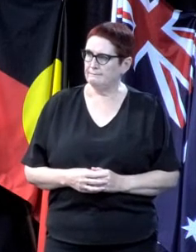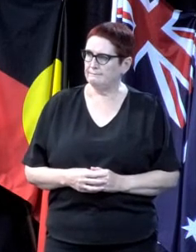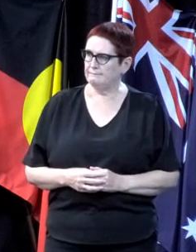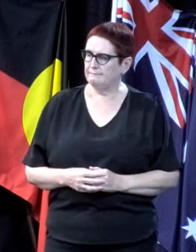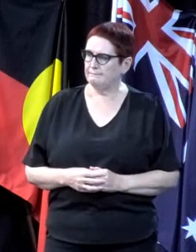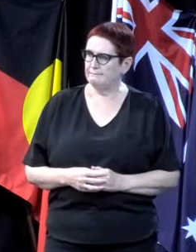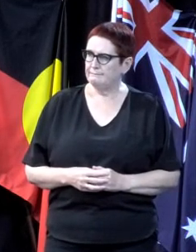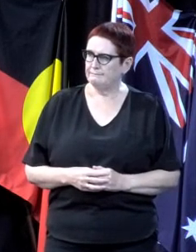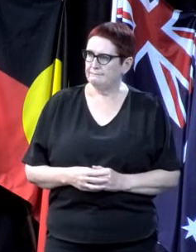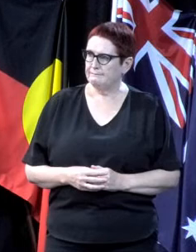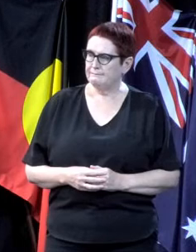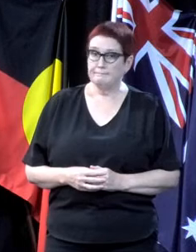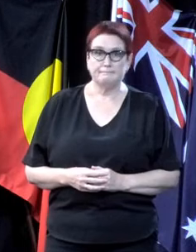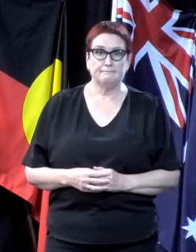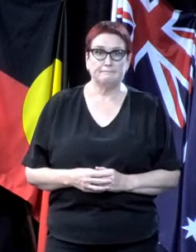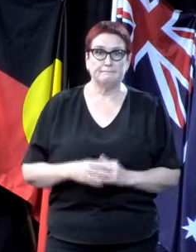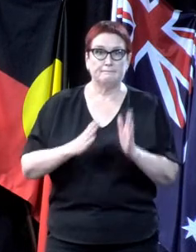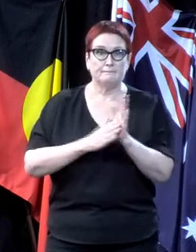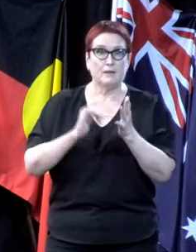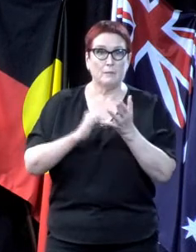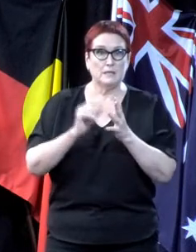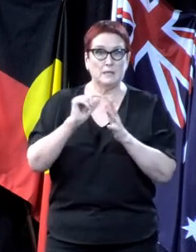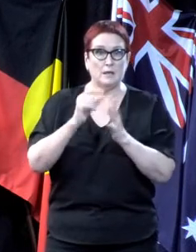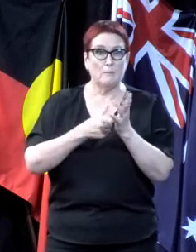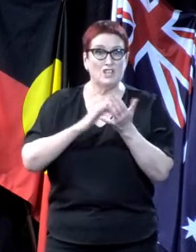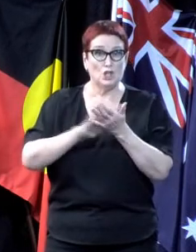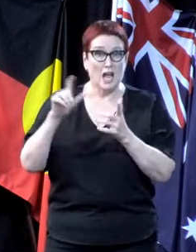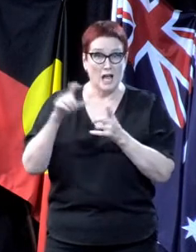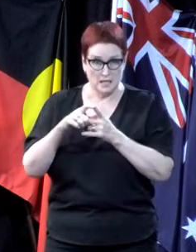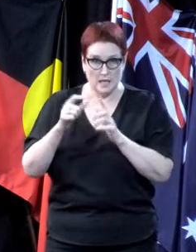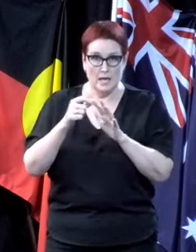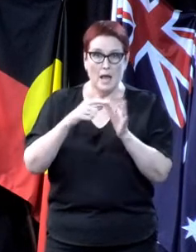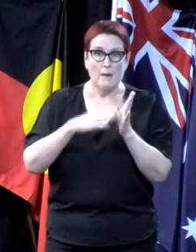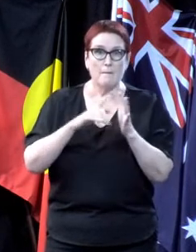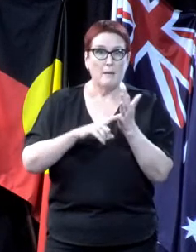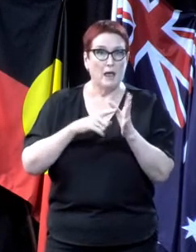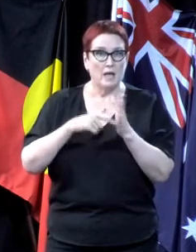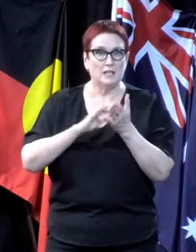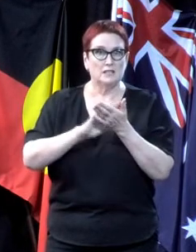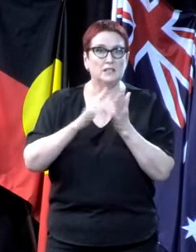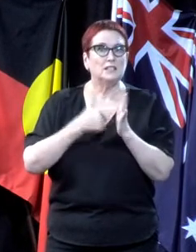And, Ms Prichard, your full name, please? Pamel Therese Prichard. DR MELLIFONT: Are you currently employed